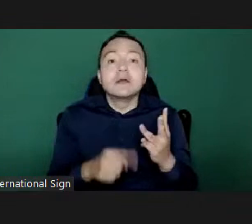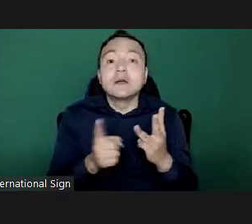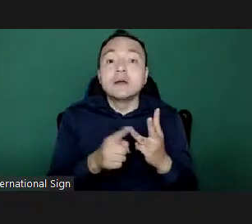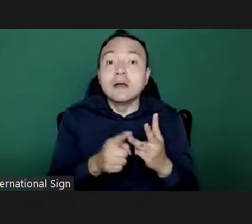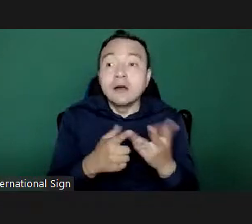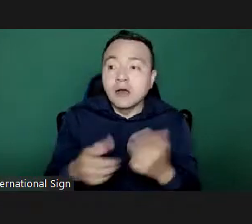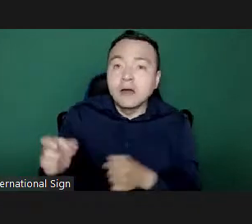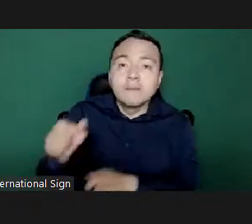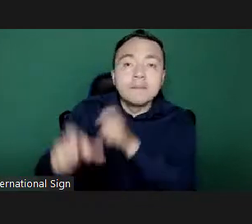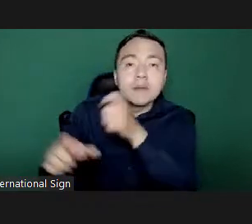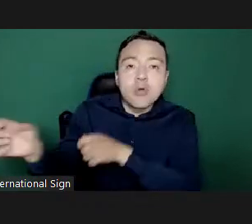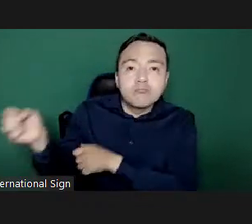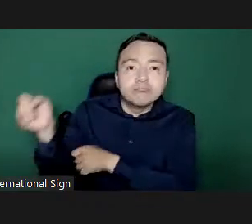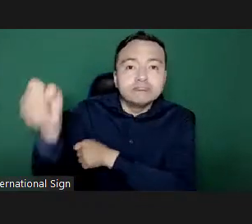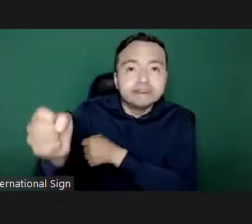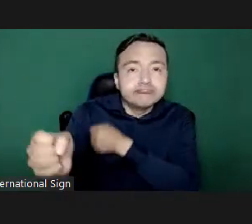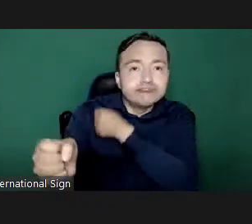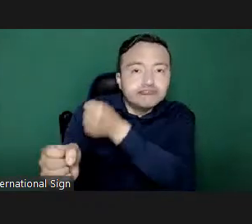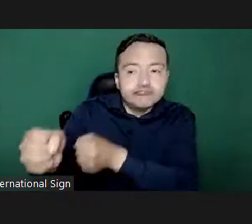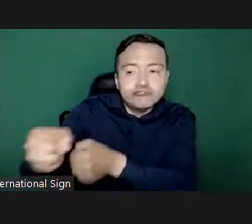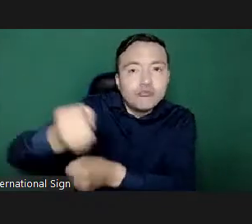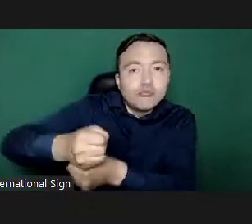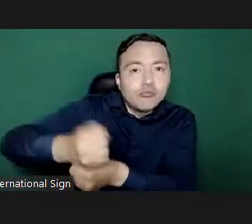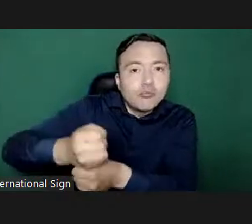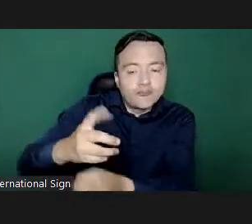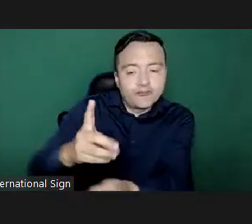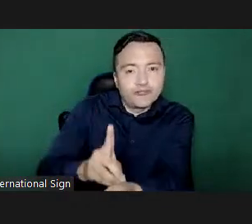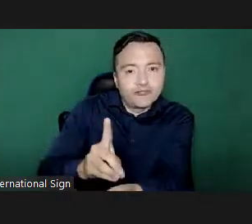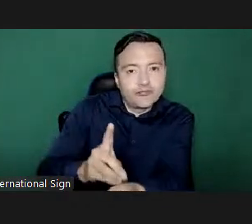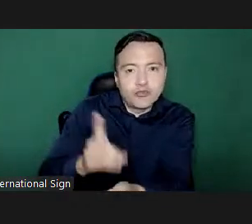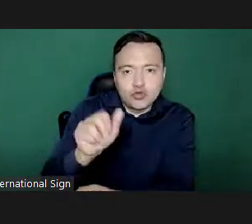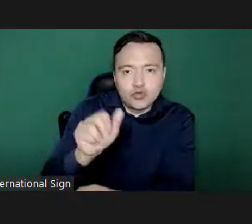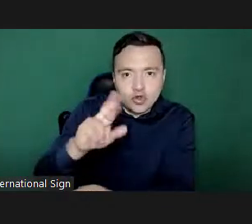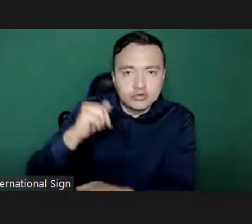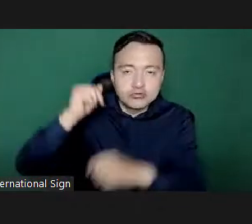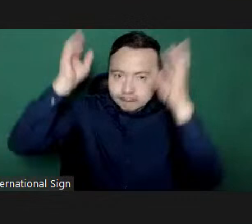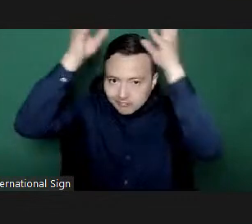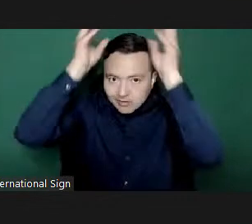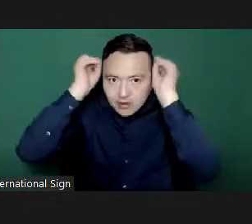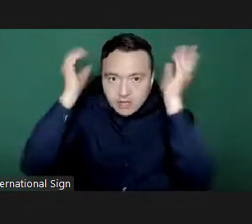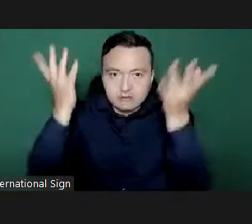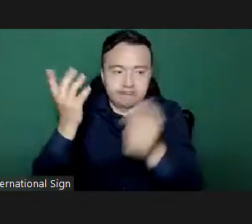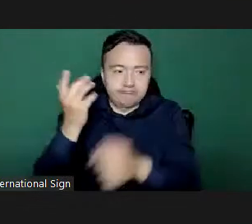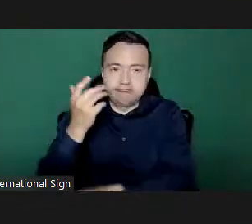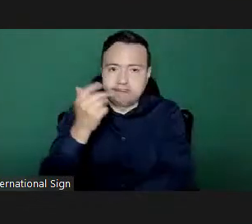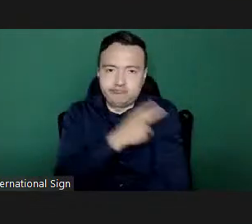staff by some 18% over the last year.